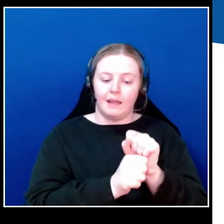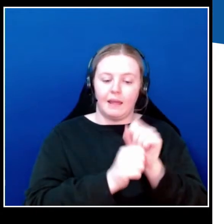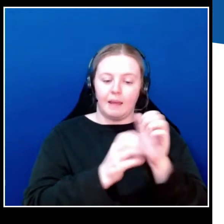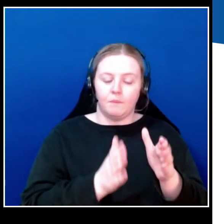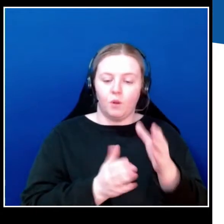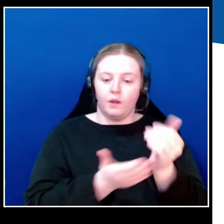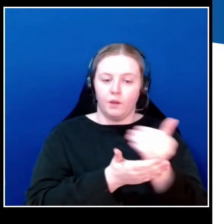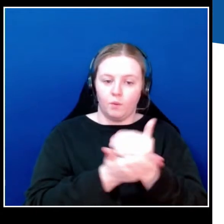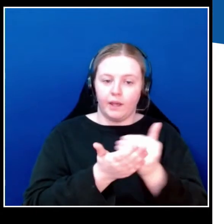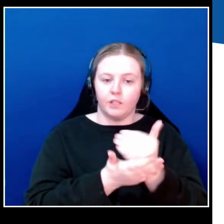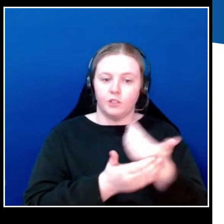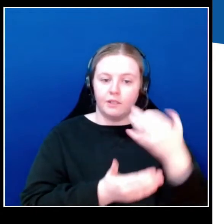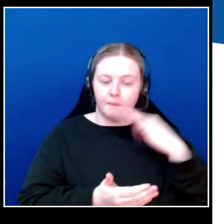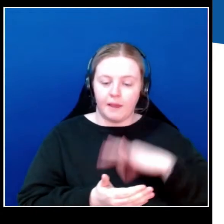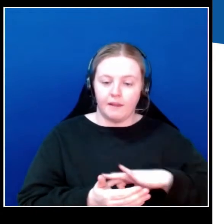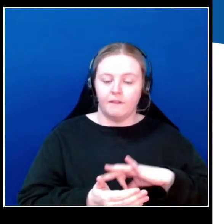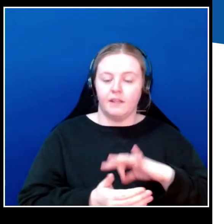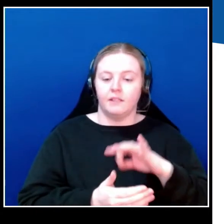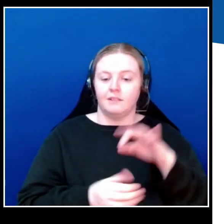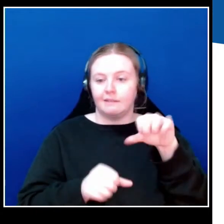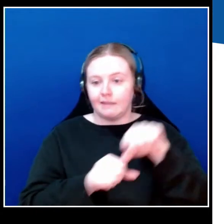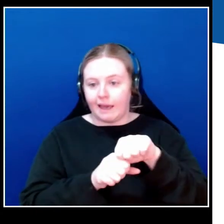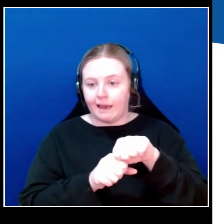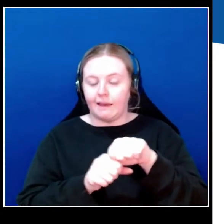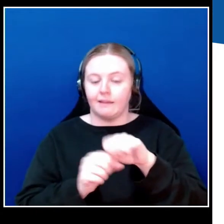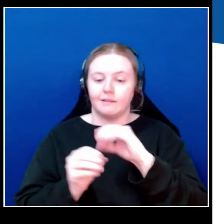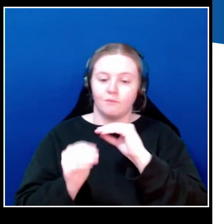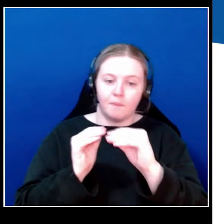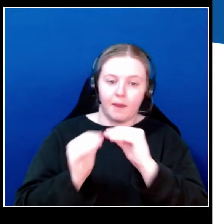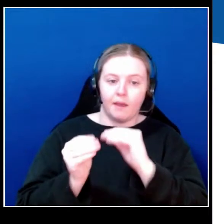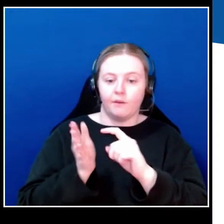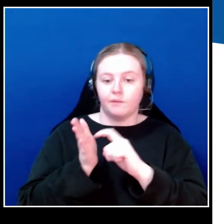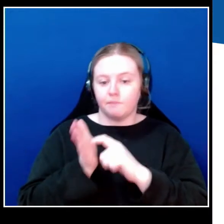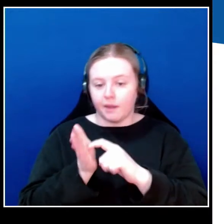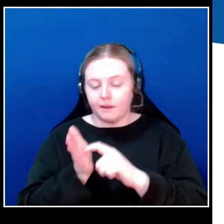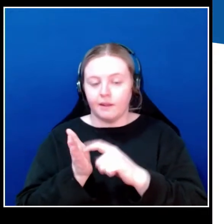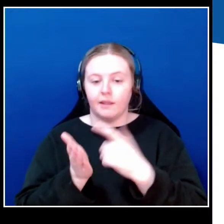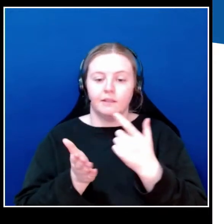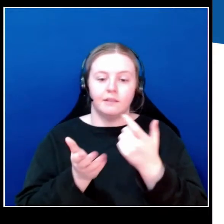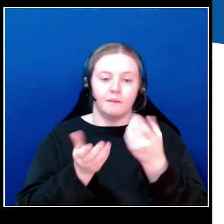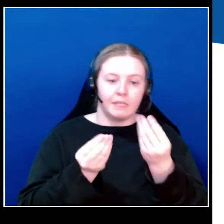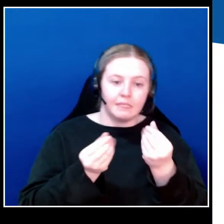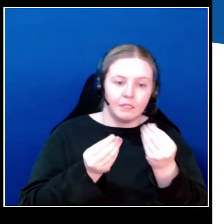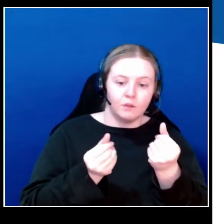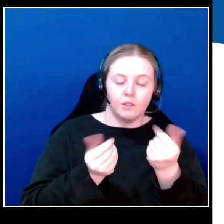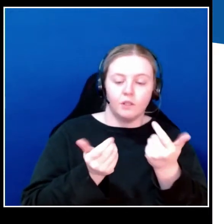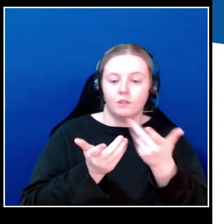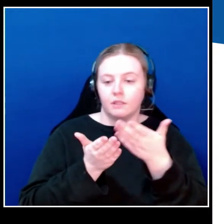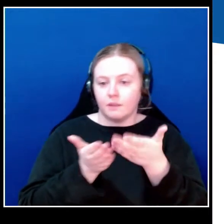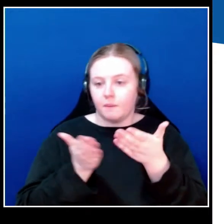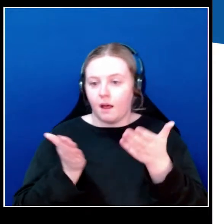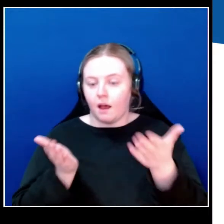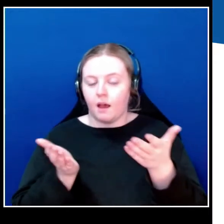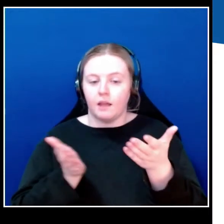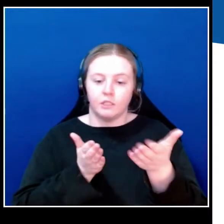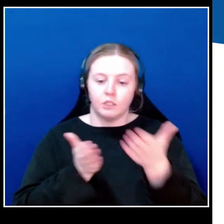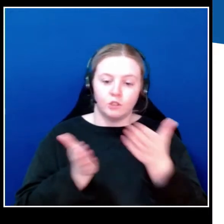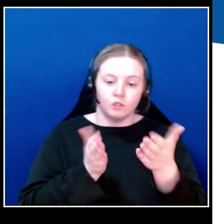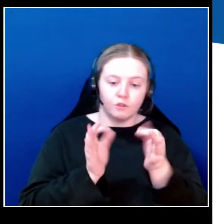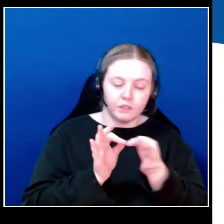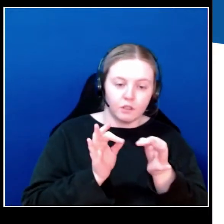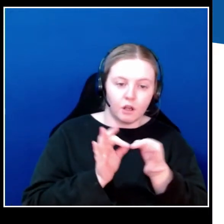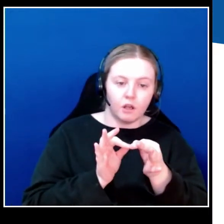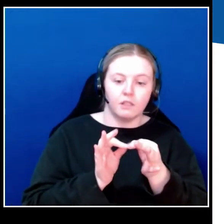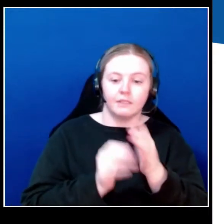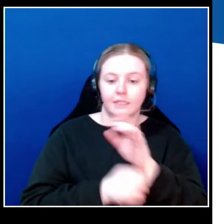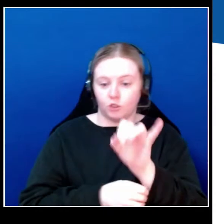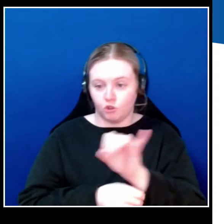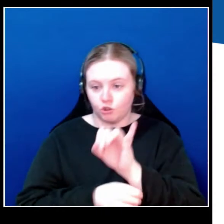fuel, repairs and maintenance, materials, supplies, service costs, insurance, rent, and utilities.